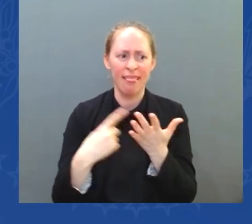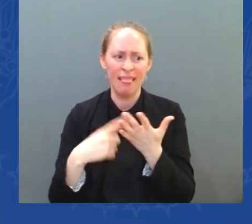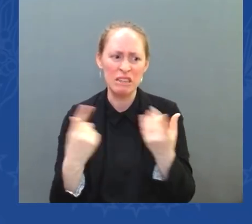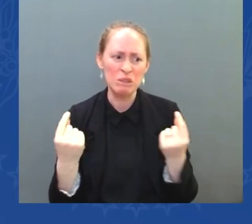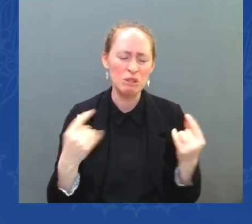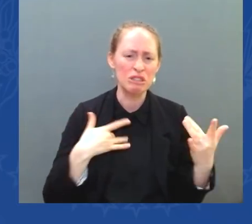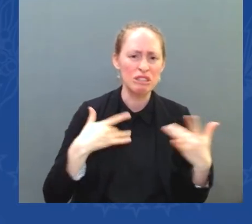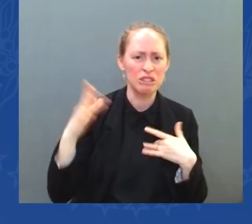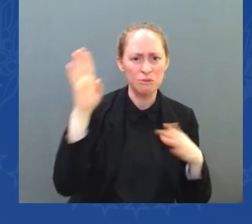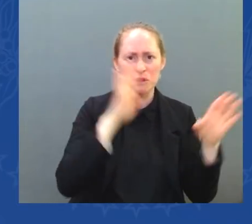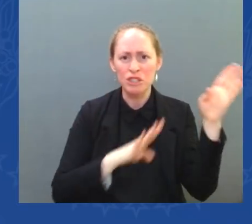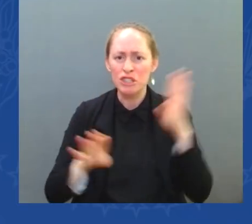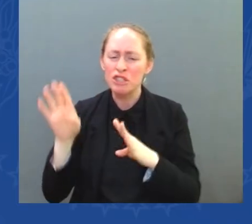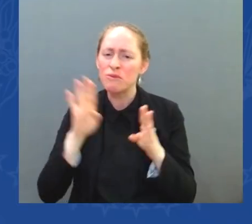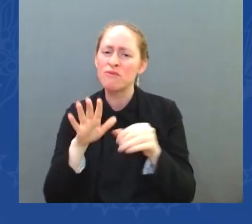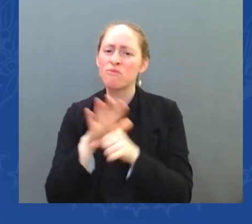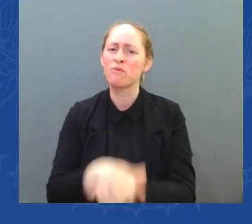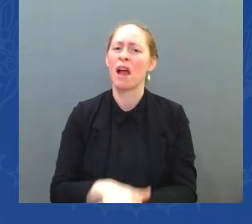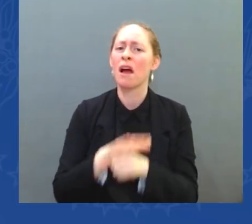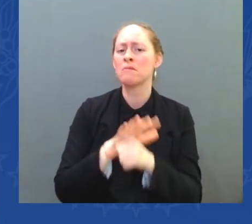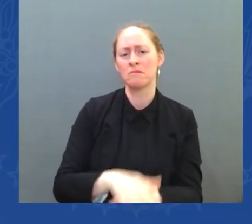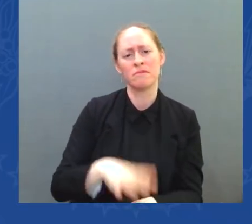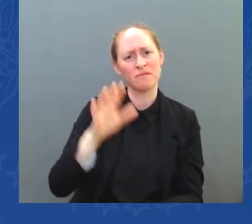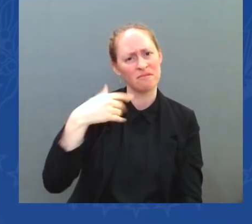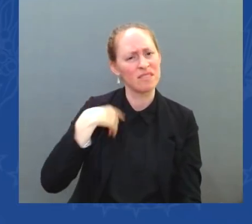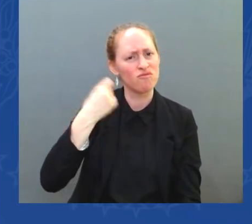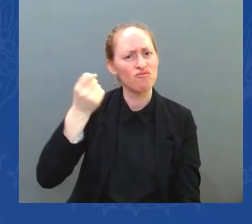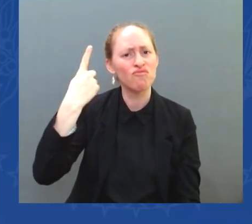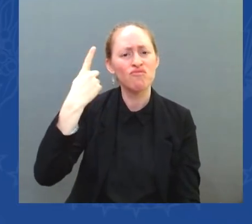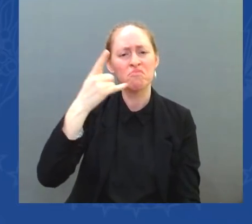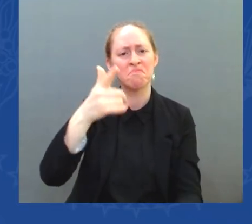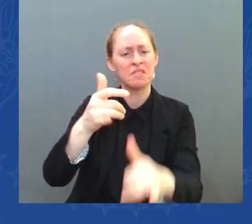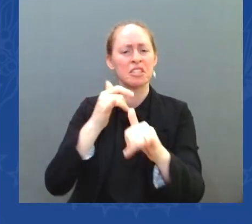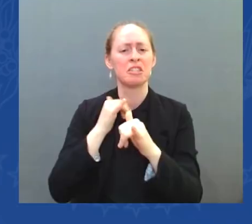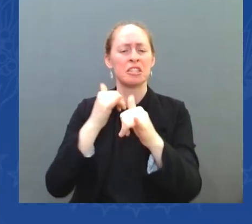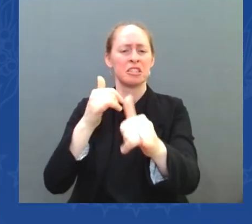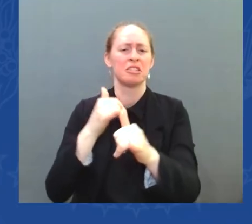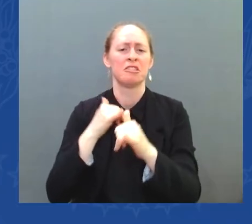Putin's invasion of Ukraine has driven up gas prices and food prices all over the world.